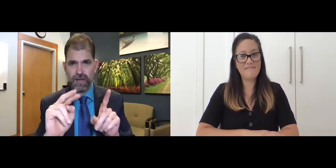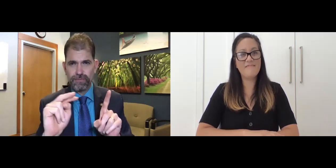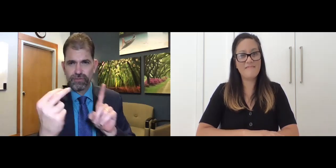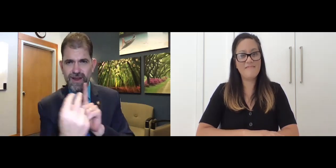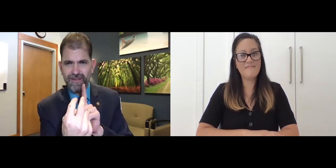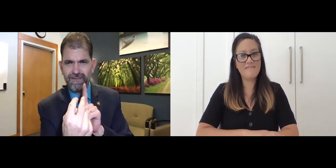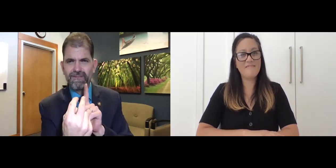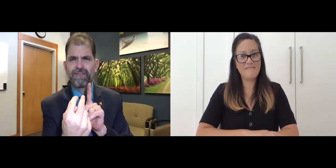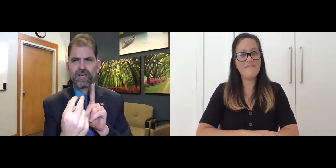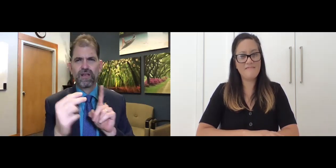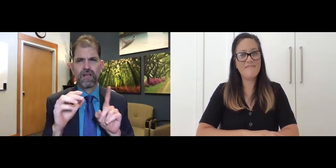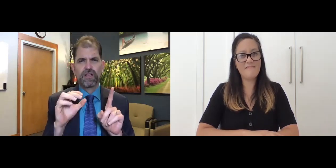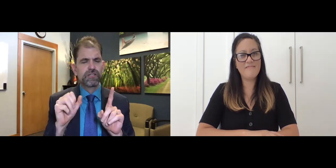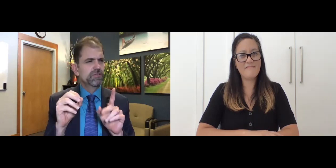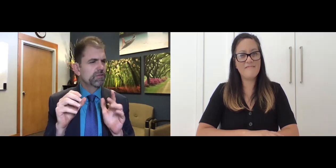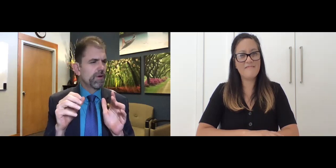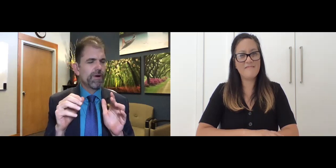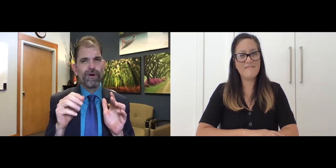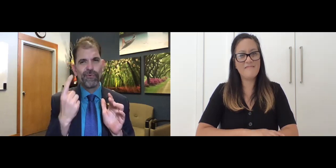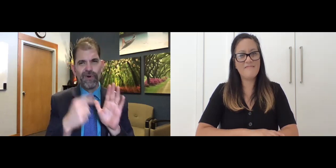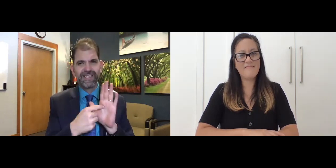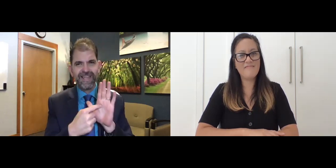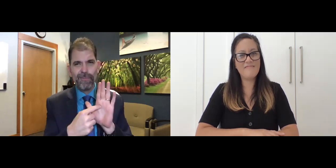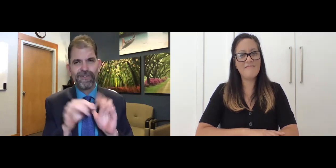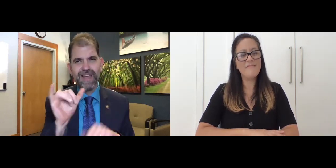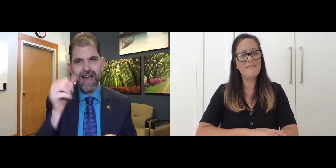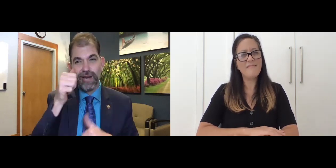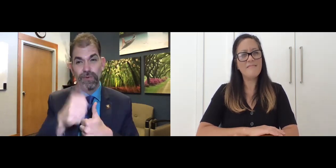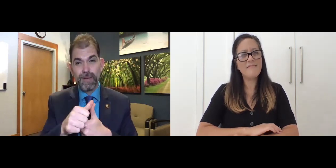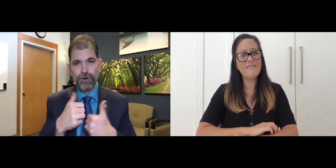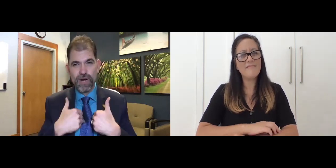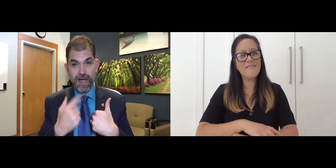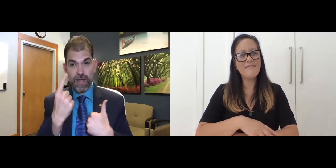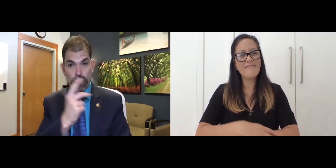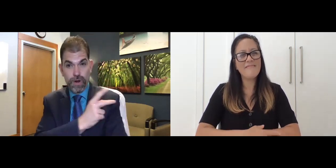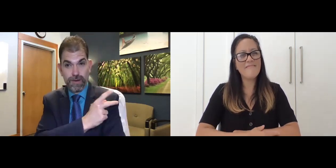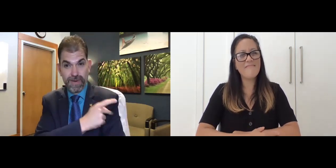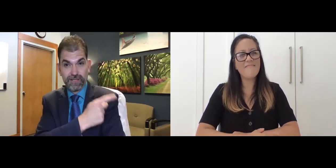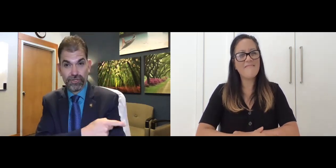So you don't understand other people's feelings or perspectives.